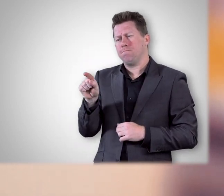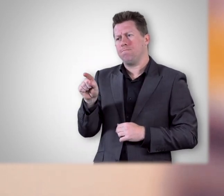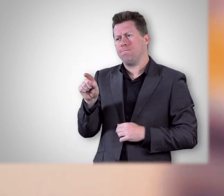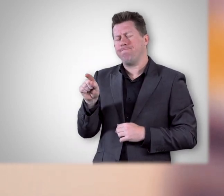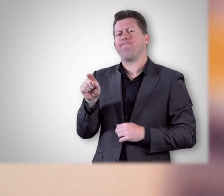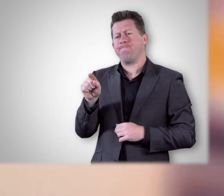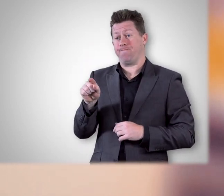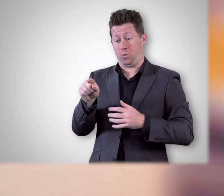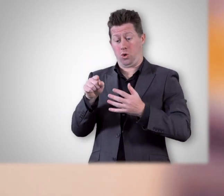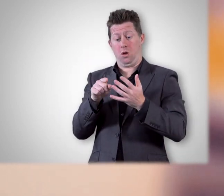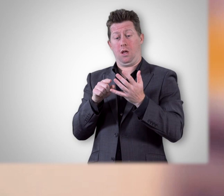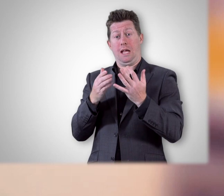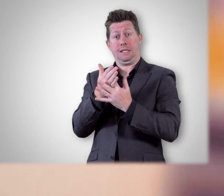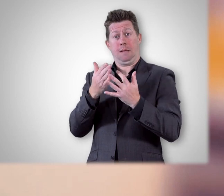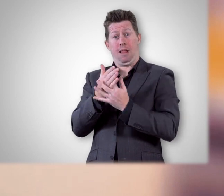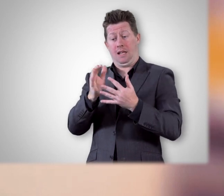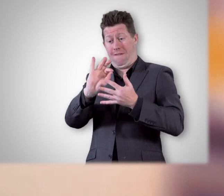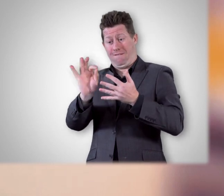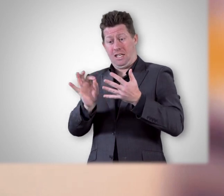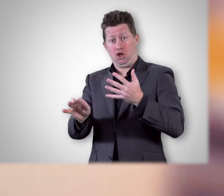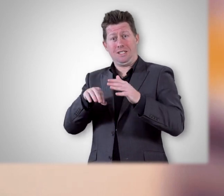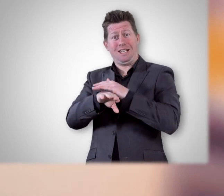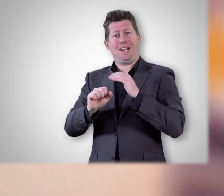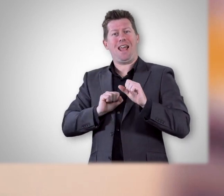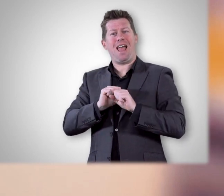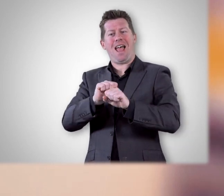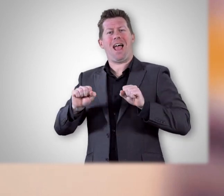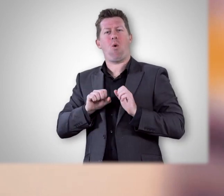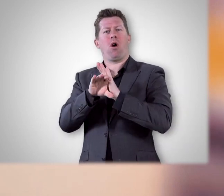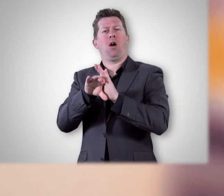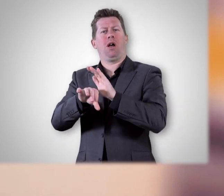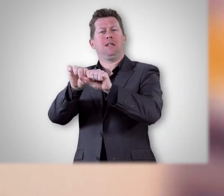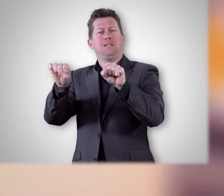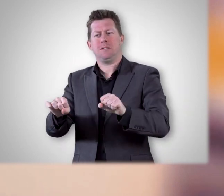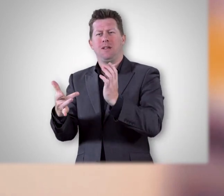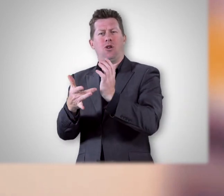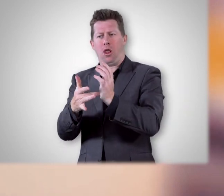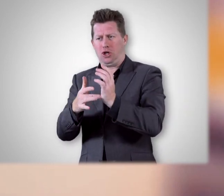use the accessibility features in our Learning Management System and other technologies and how